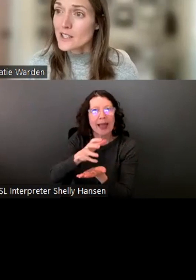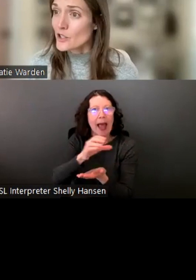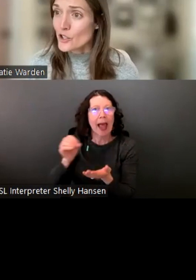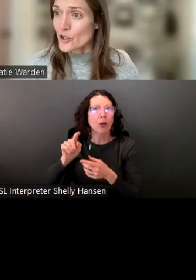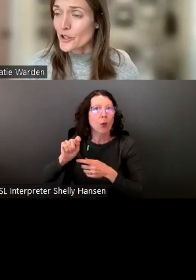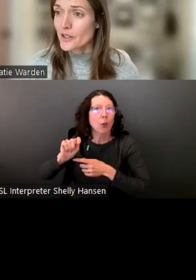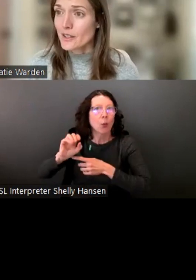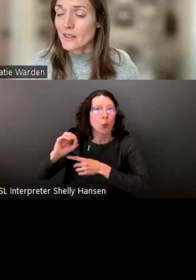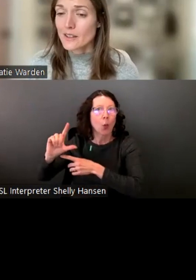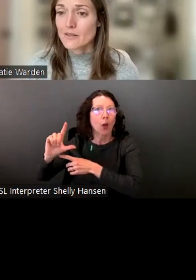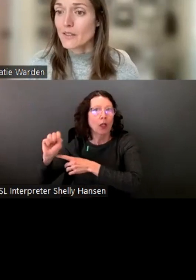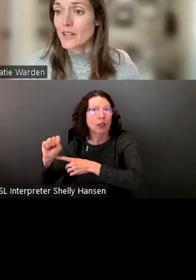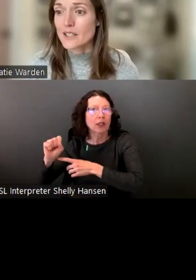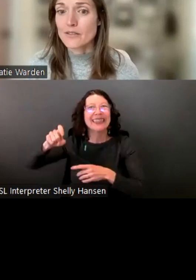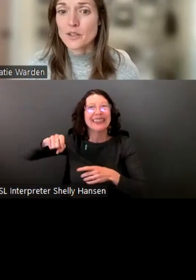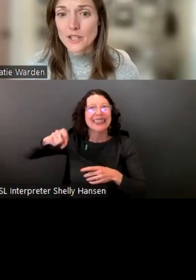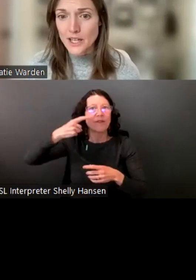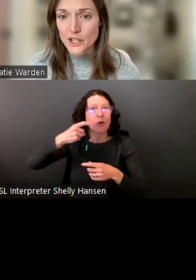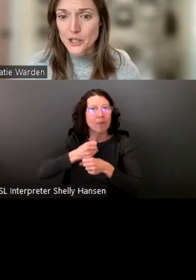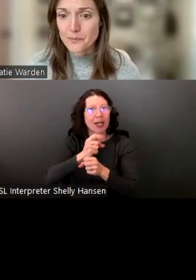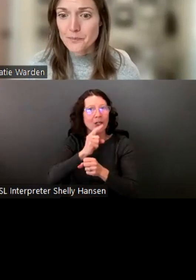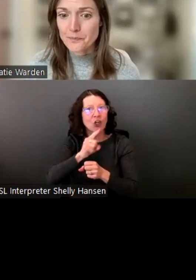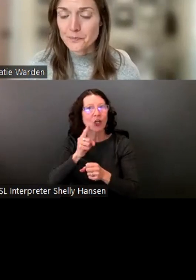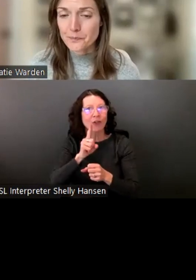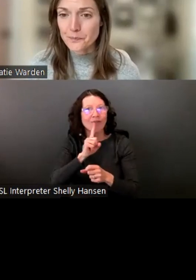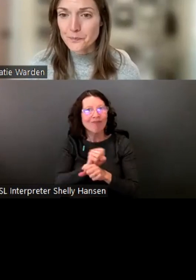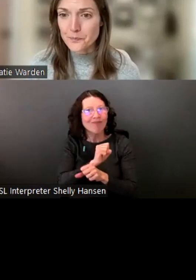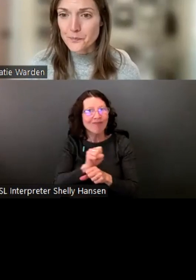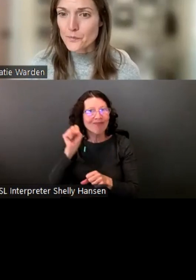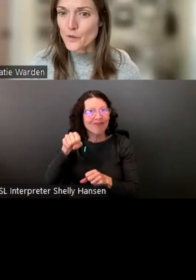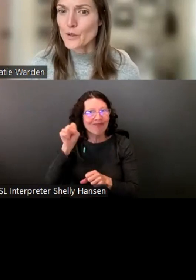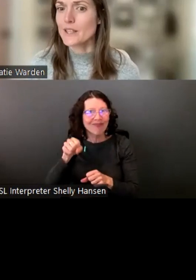to ensure effective communication, right?